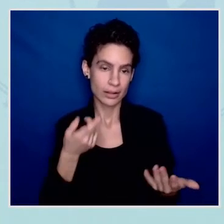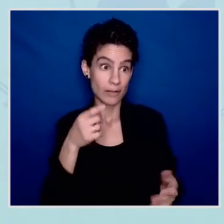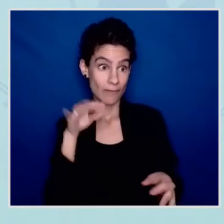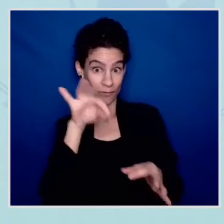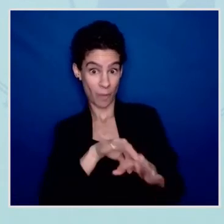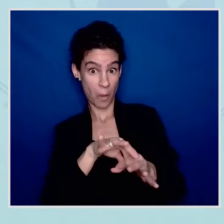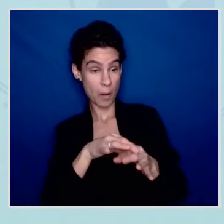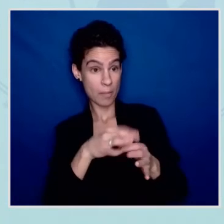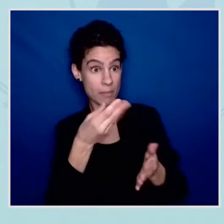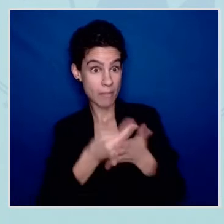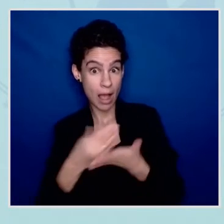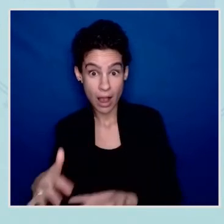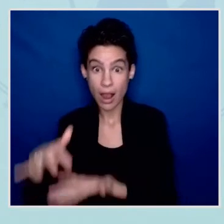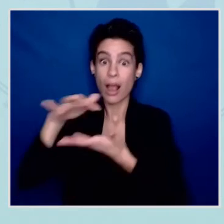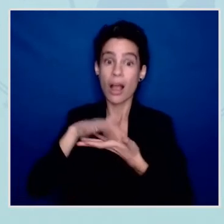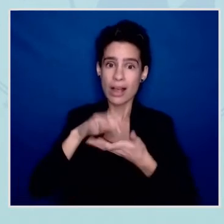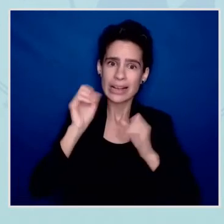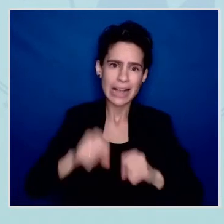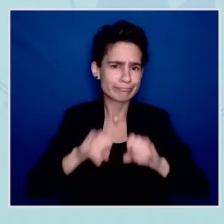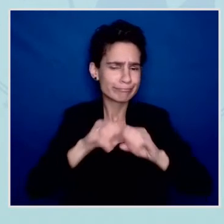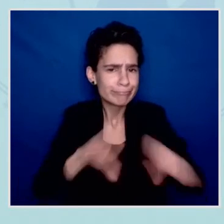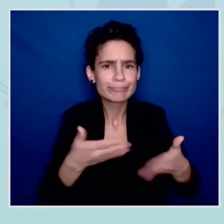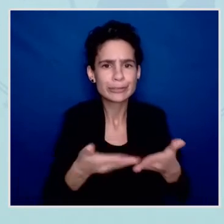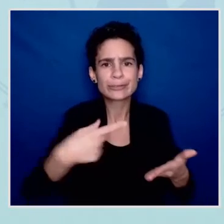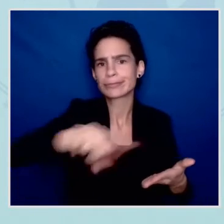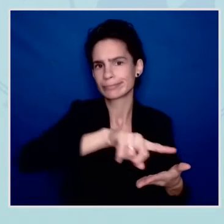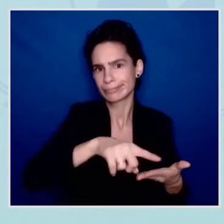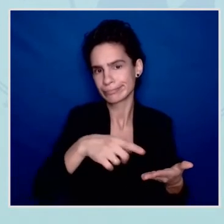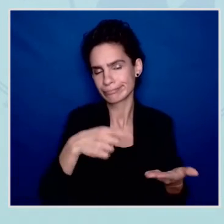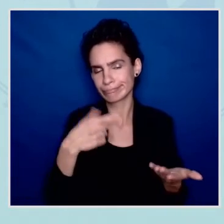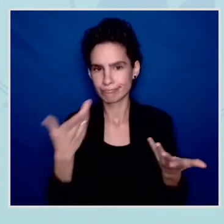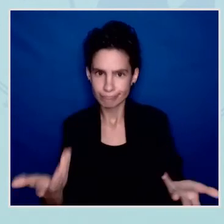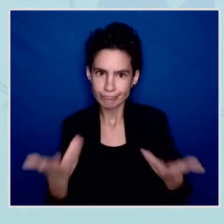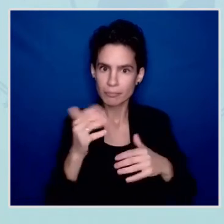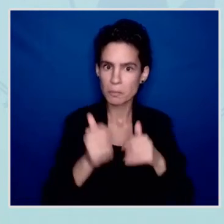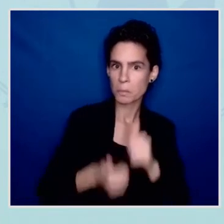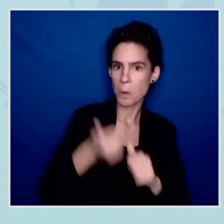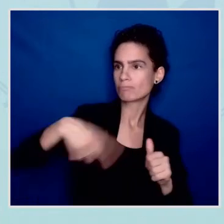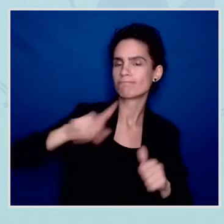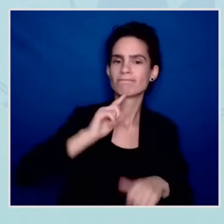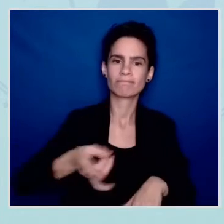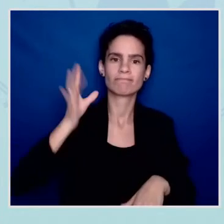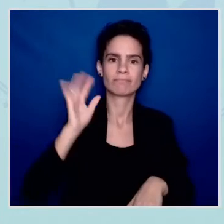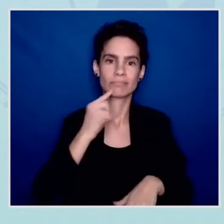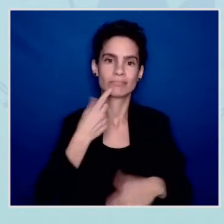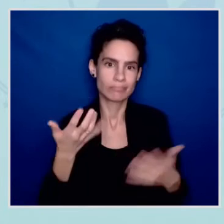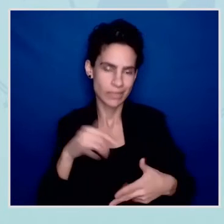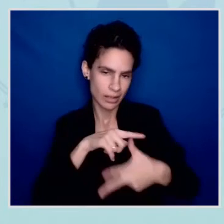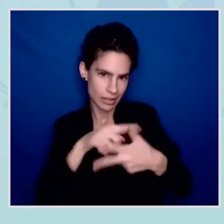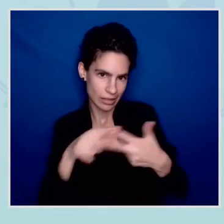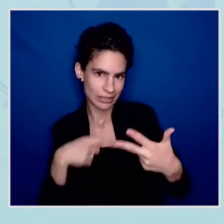BUT, IN TERMS OF THE IMMEDIATE NEEDS OF GETTING DONE, NOT JUST